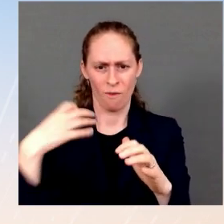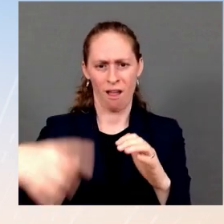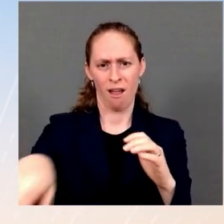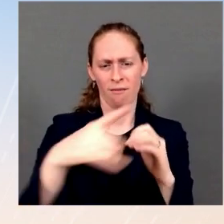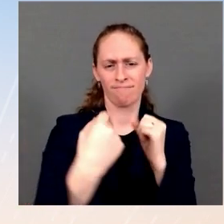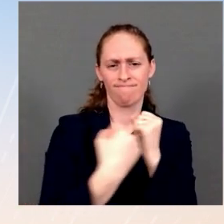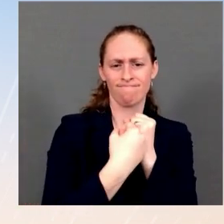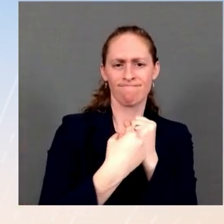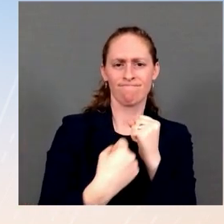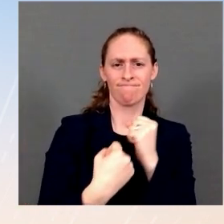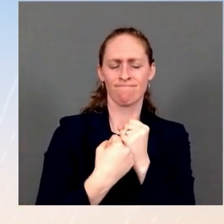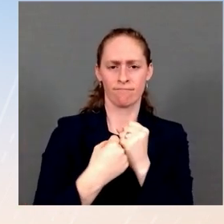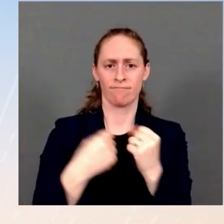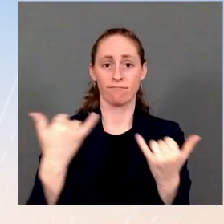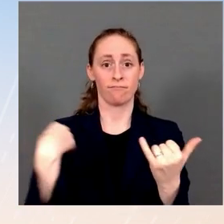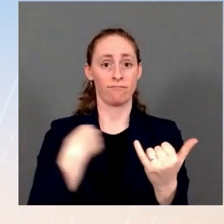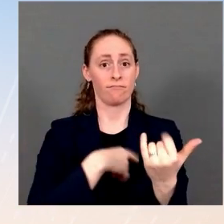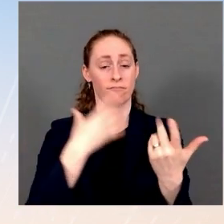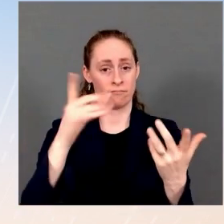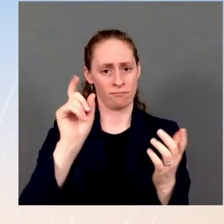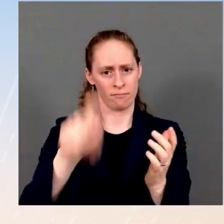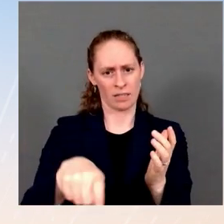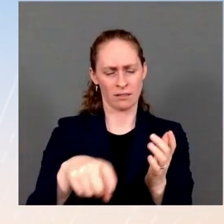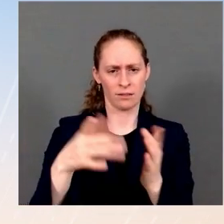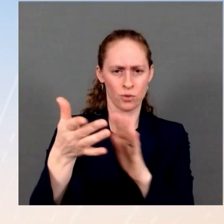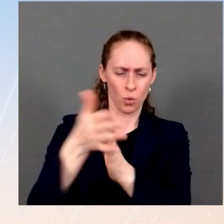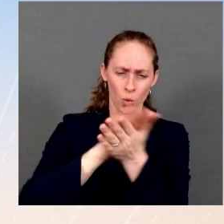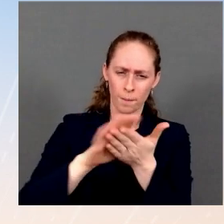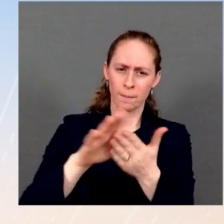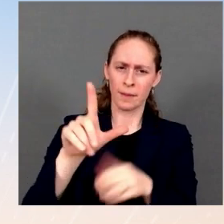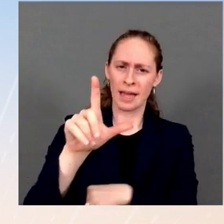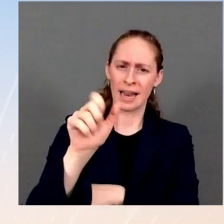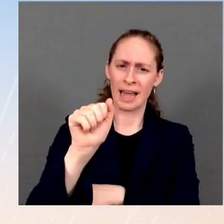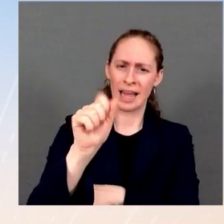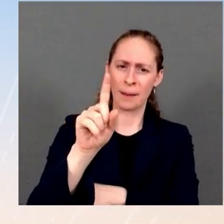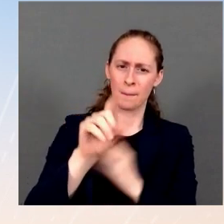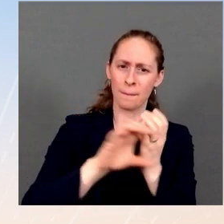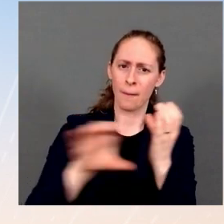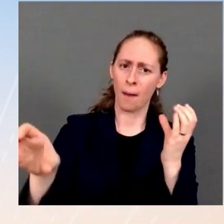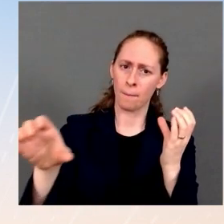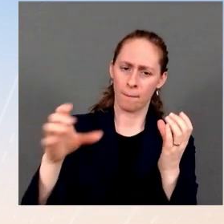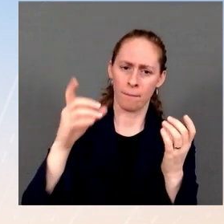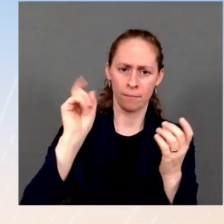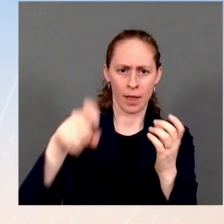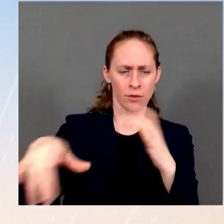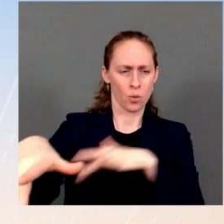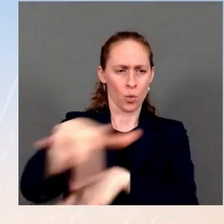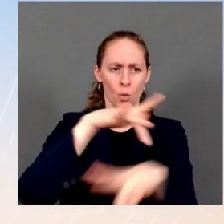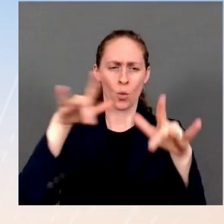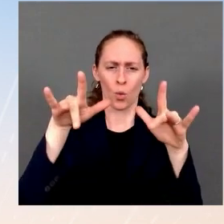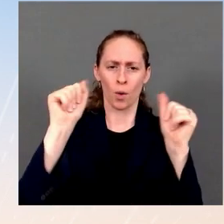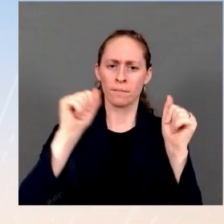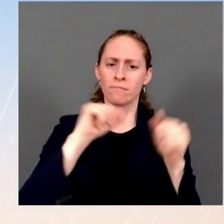working in close collaboration with our state, local, and Tribal partners, with a focus on communities